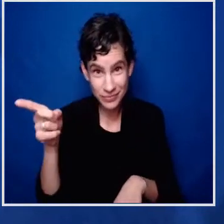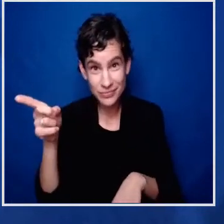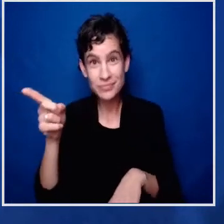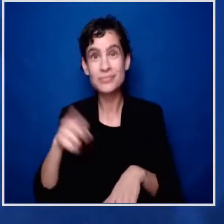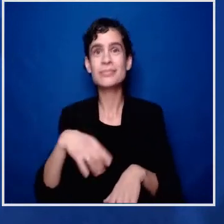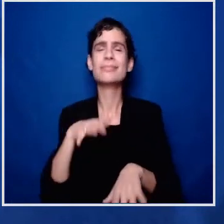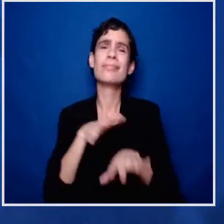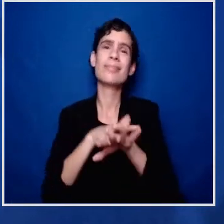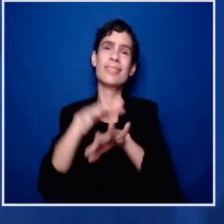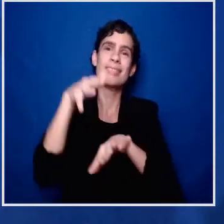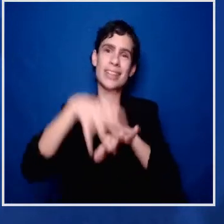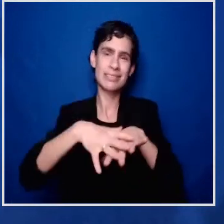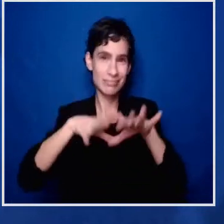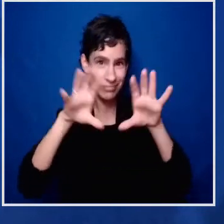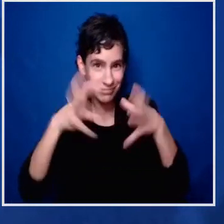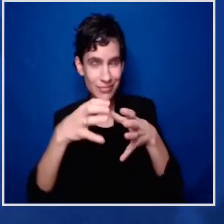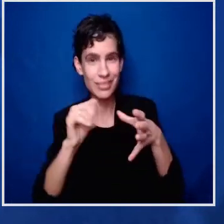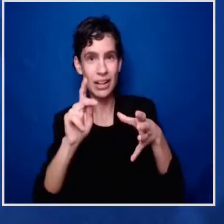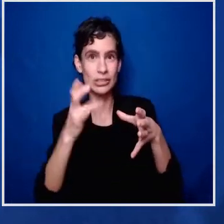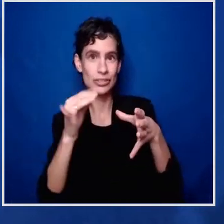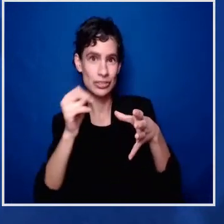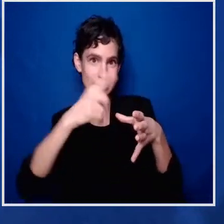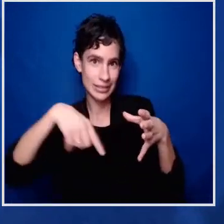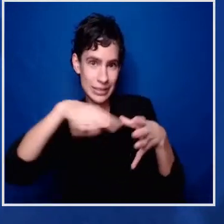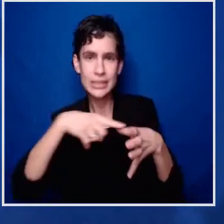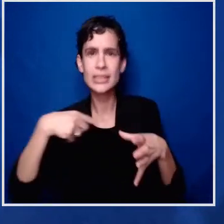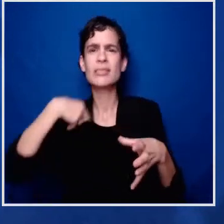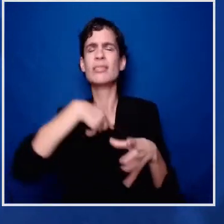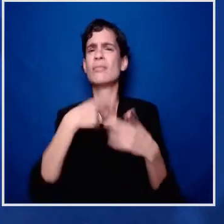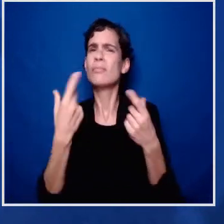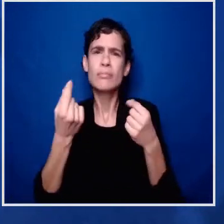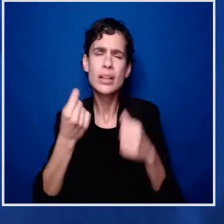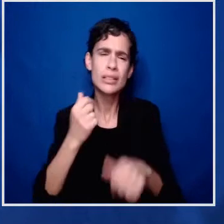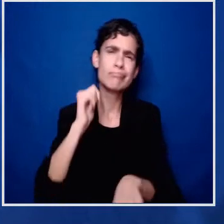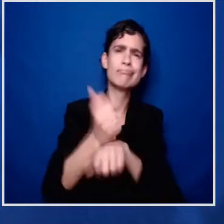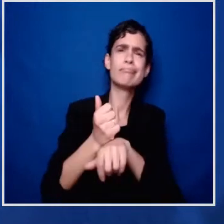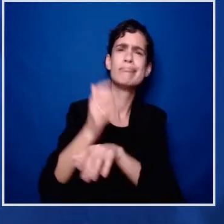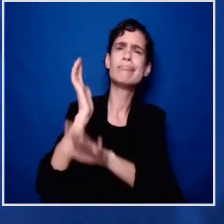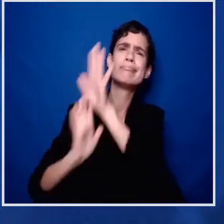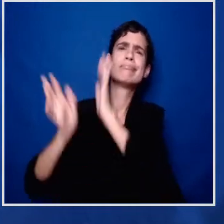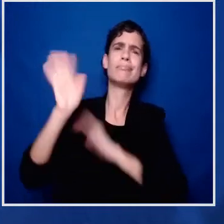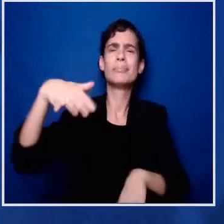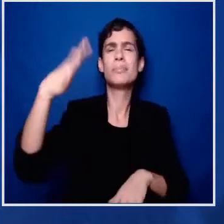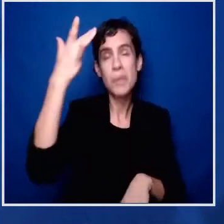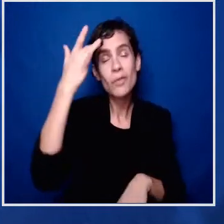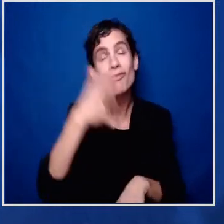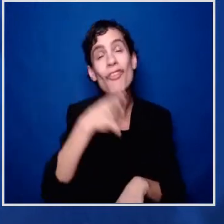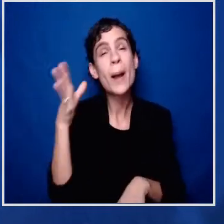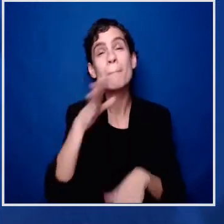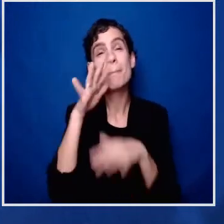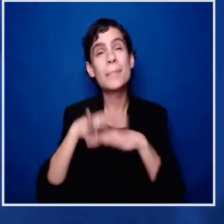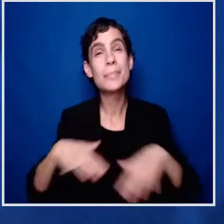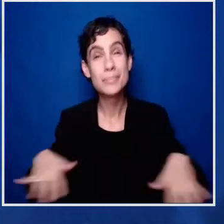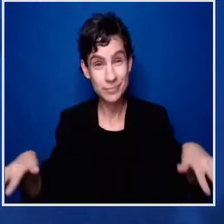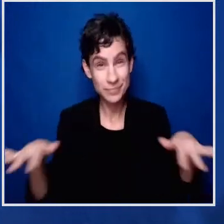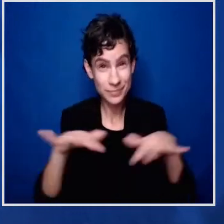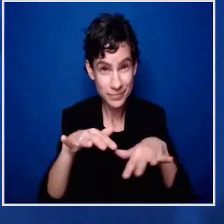A SMALL INDIAN TRIBE LOCATED ABOUT 35 MILES SOUTH OF PHOENIX, ARIZONA, IN A RURAL